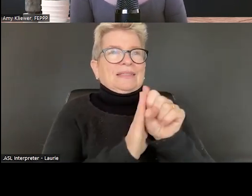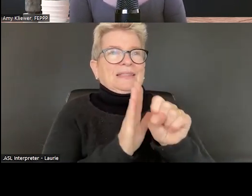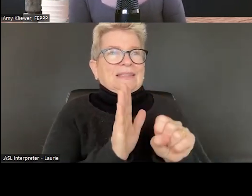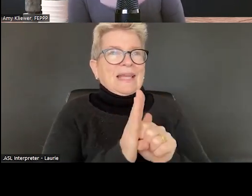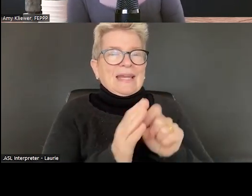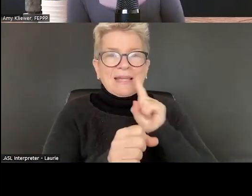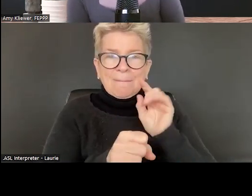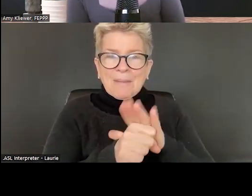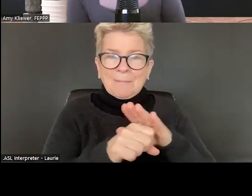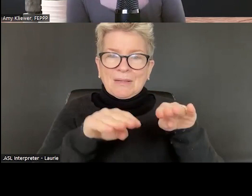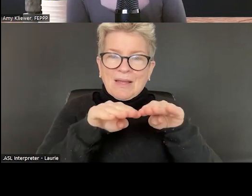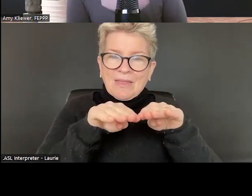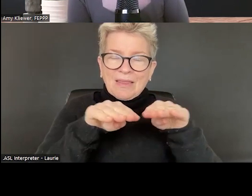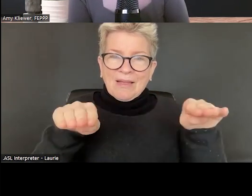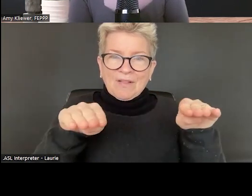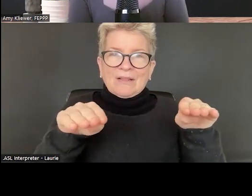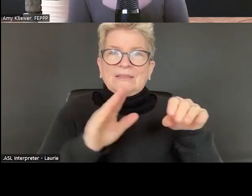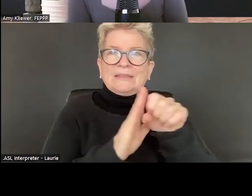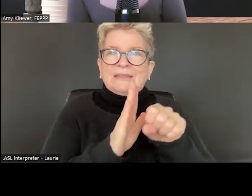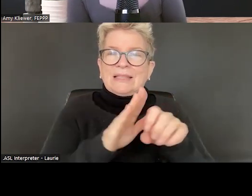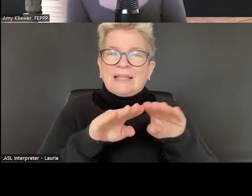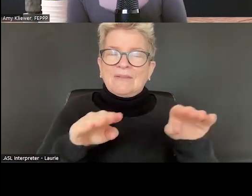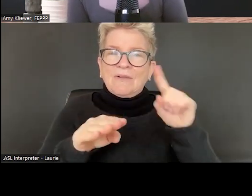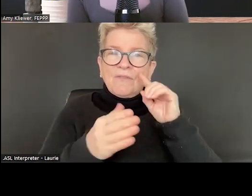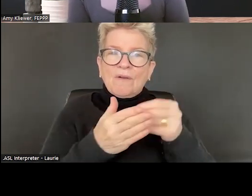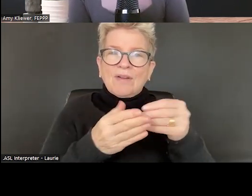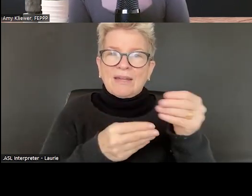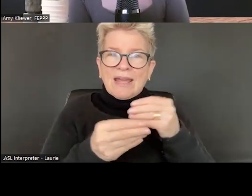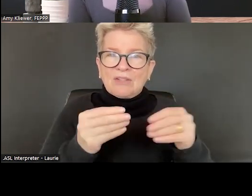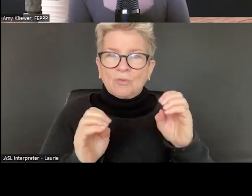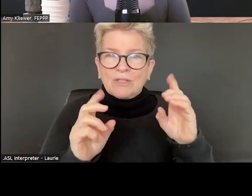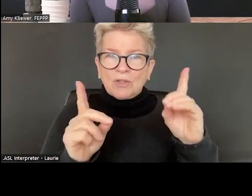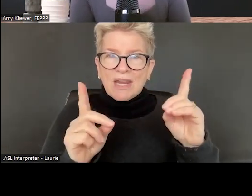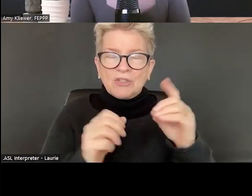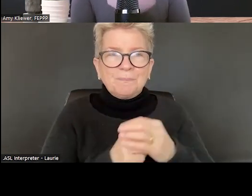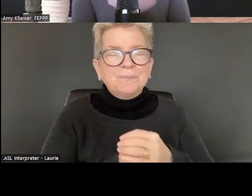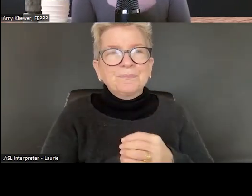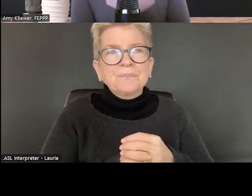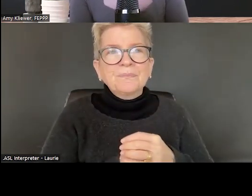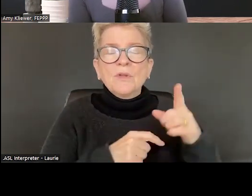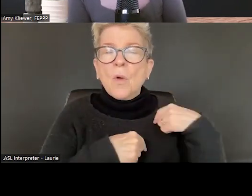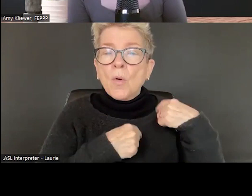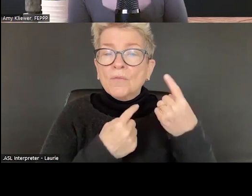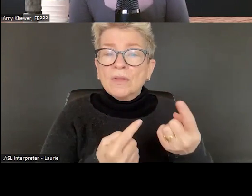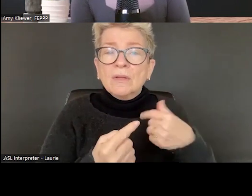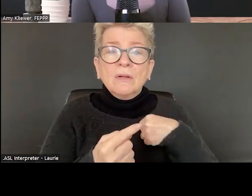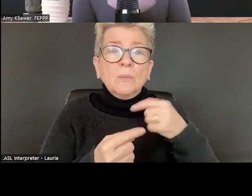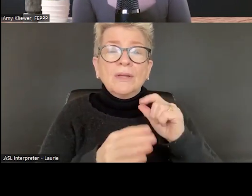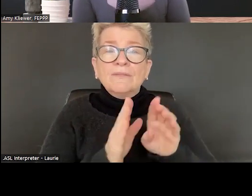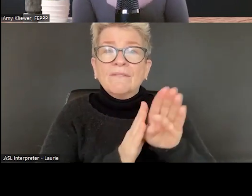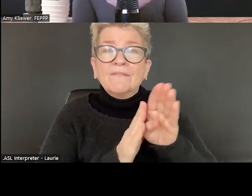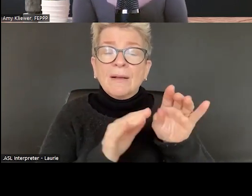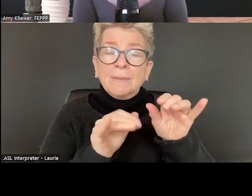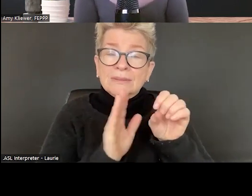financial education. Over the years we have developed state standards and a FEPPP fellows